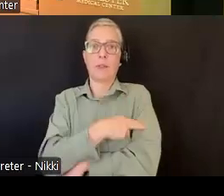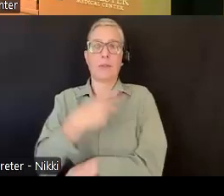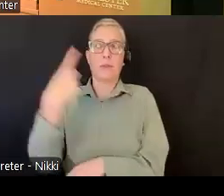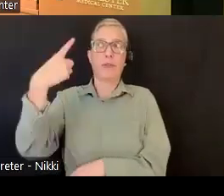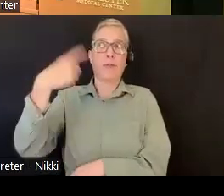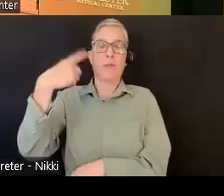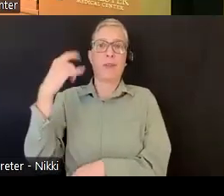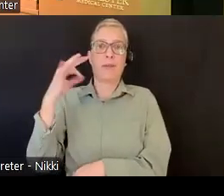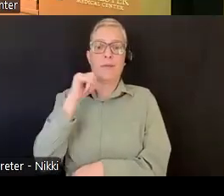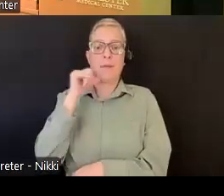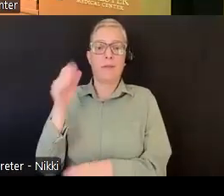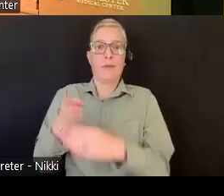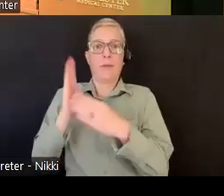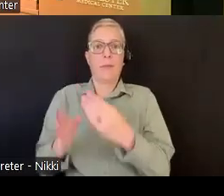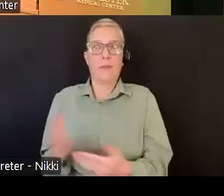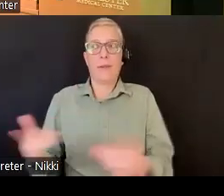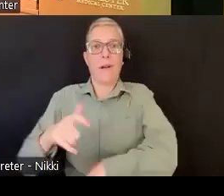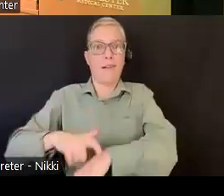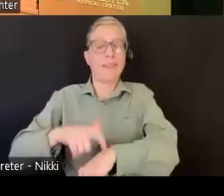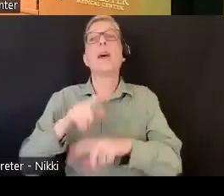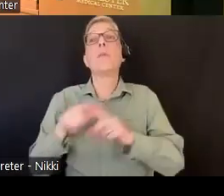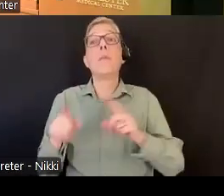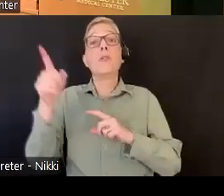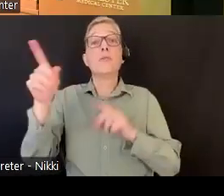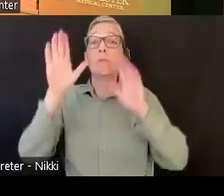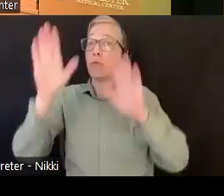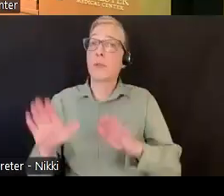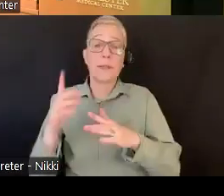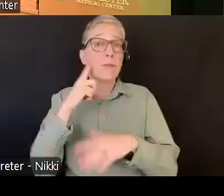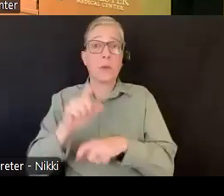she's really, I think, trying to sort of work with us. Um couple things we're doing,